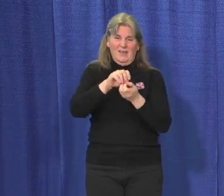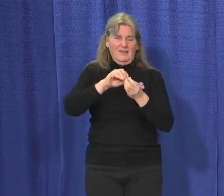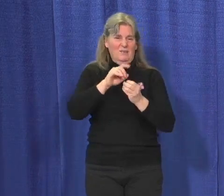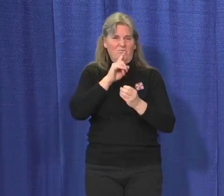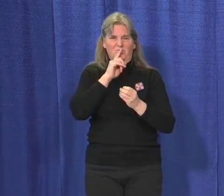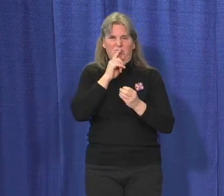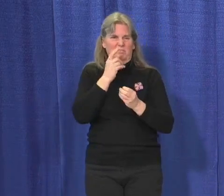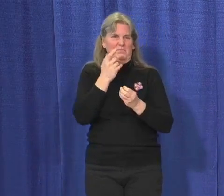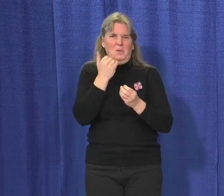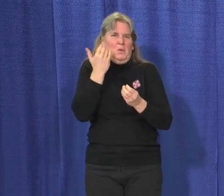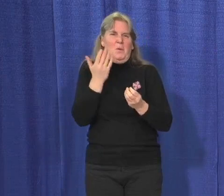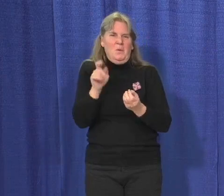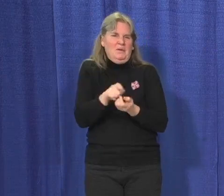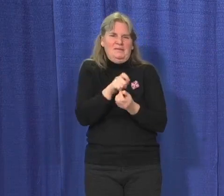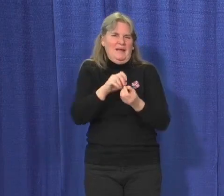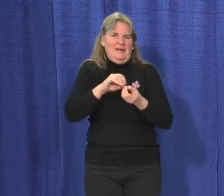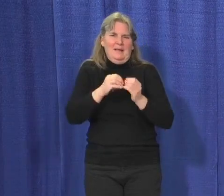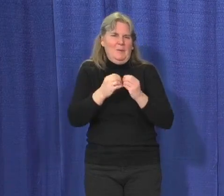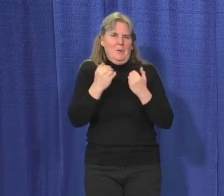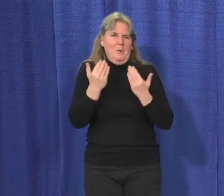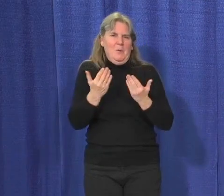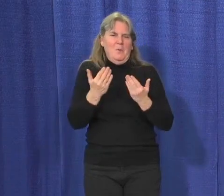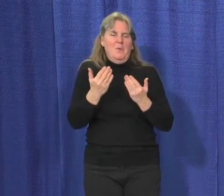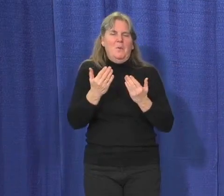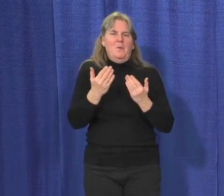have one.